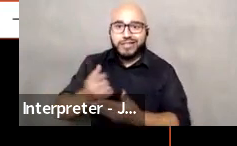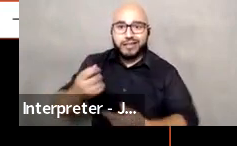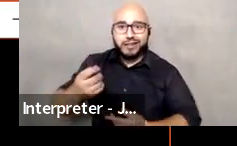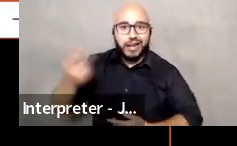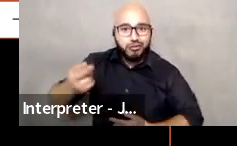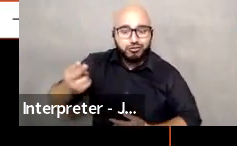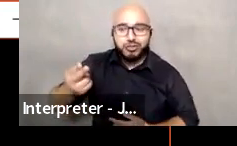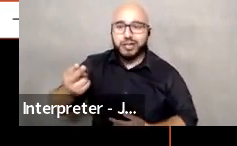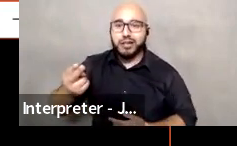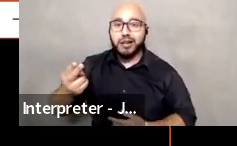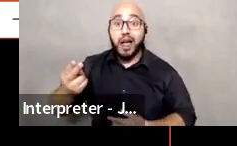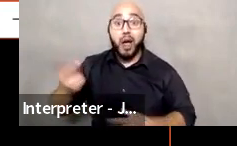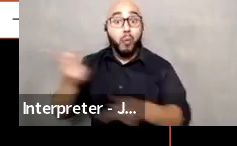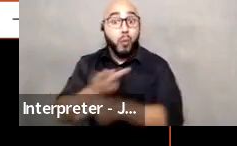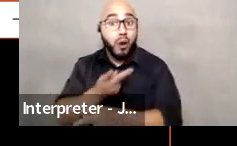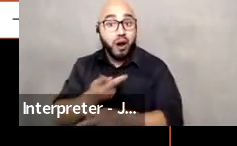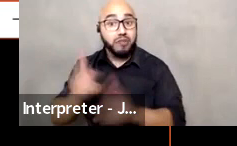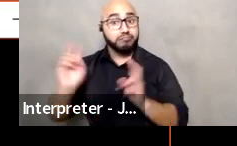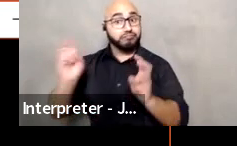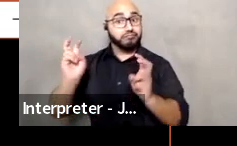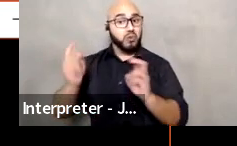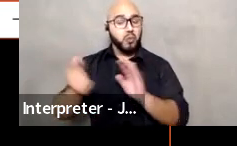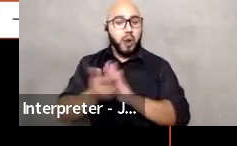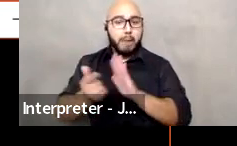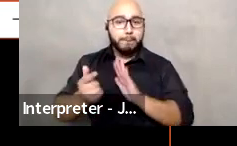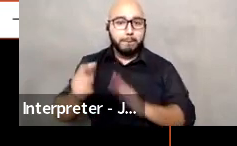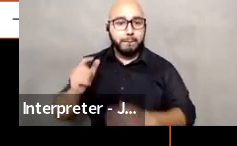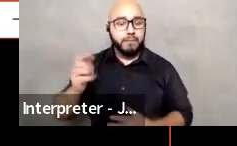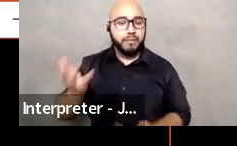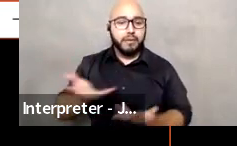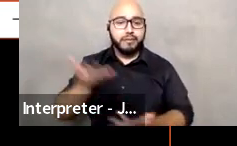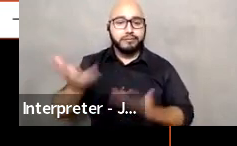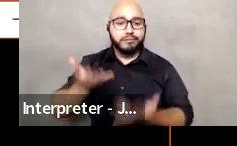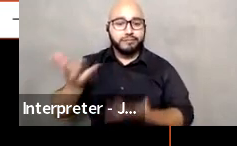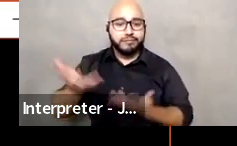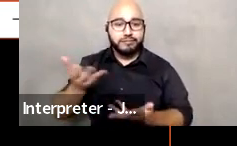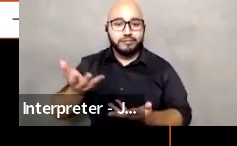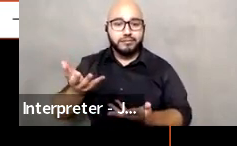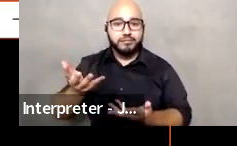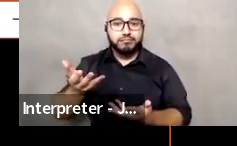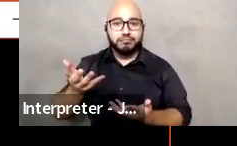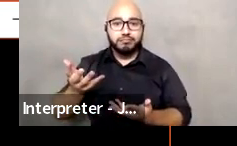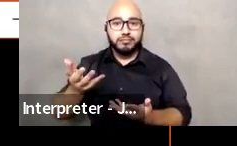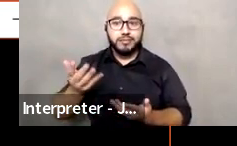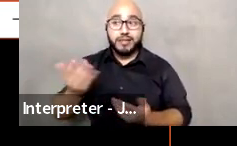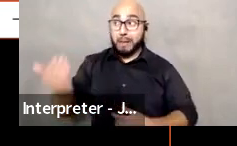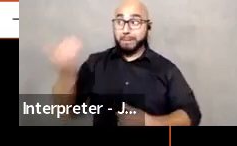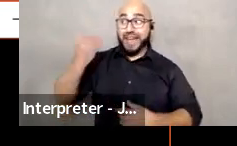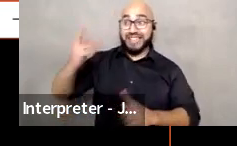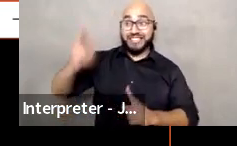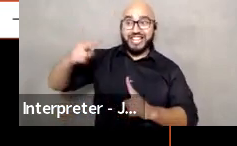an even worse supposed crime. Judging the. Past by the standards of today.